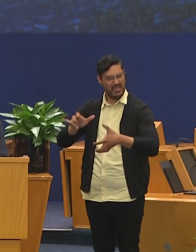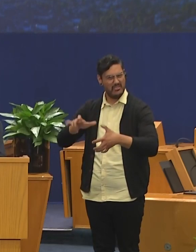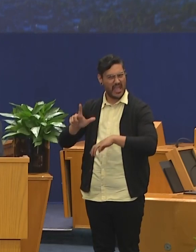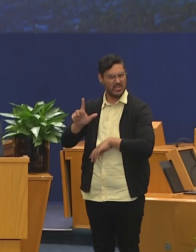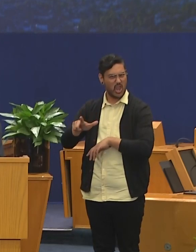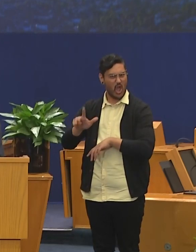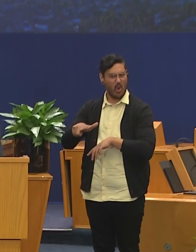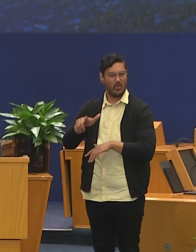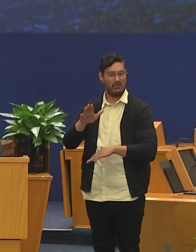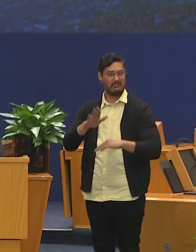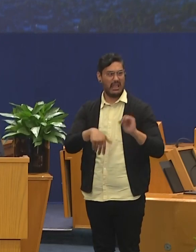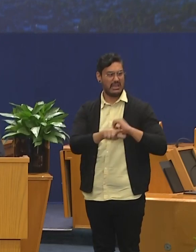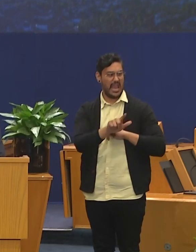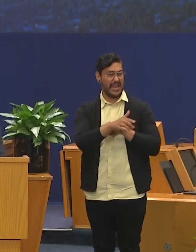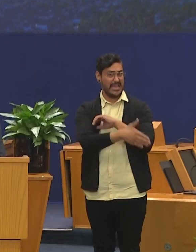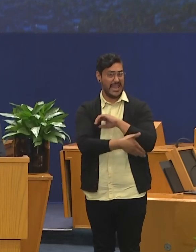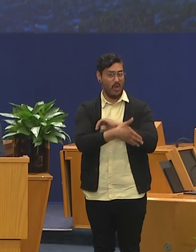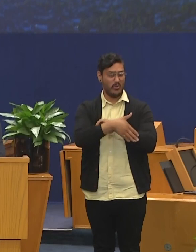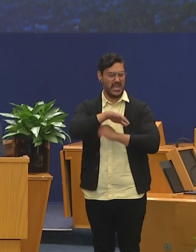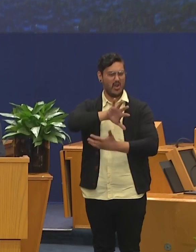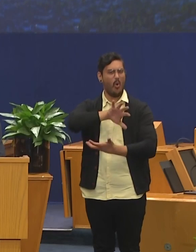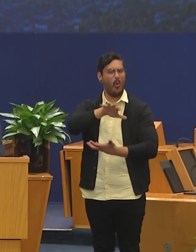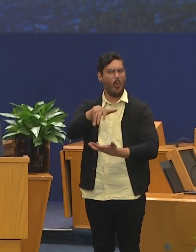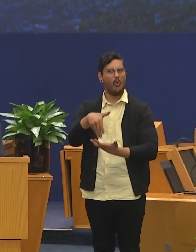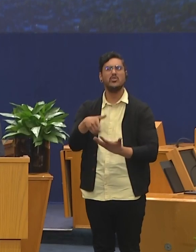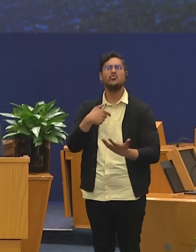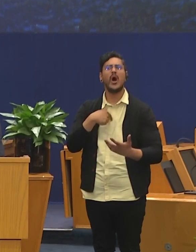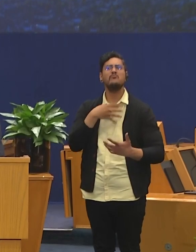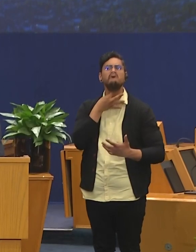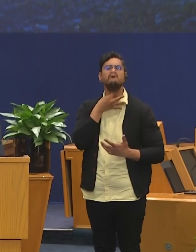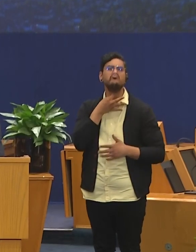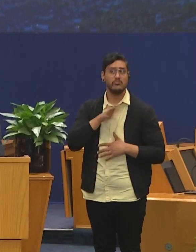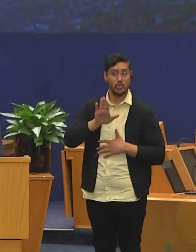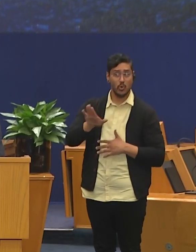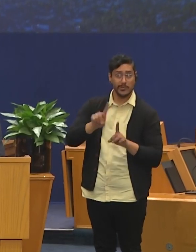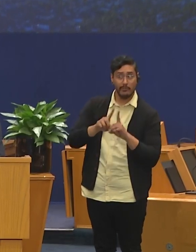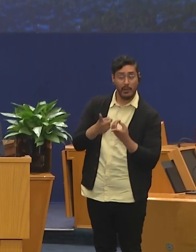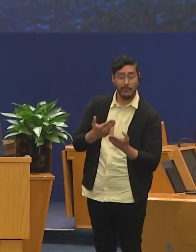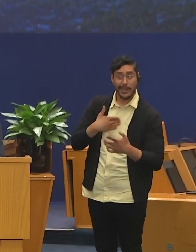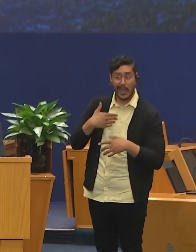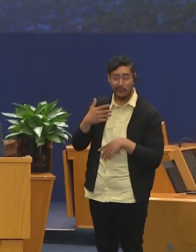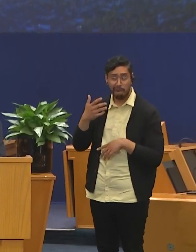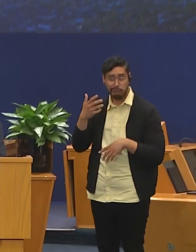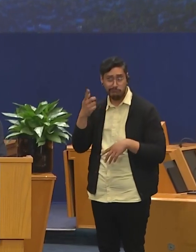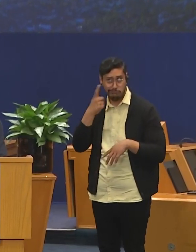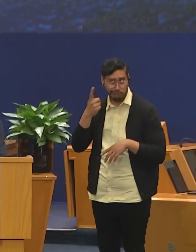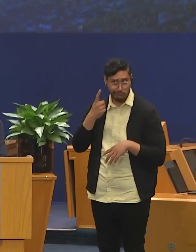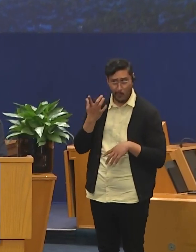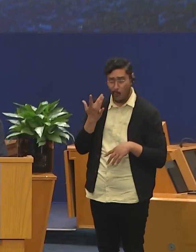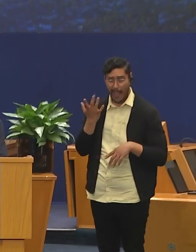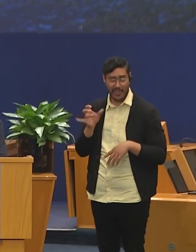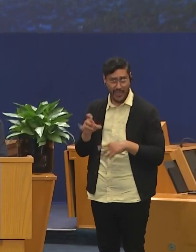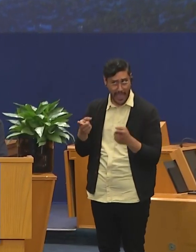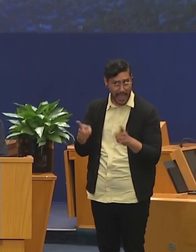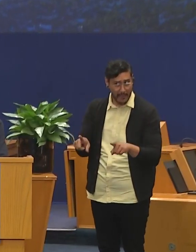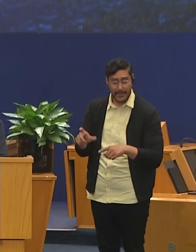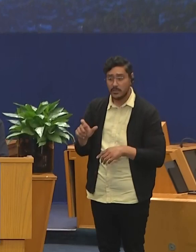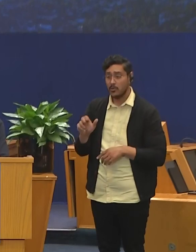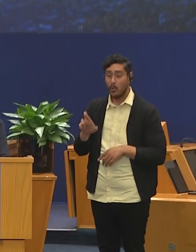POPULATION, THAT ACTUALLY APPEARS TO BE LOWER THAN THE SHARE OF L.A. COUNTY AS A WHOLE.